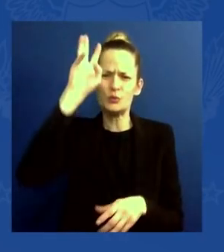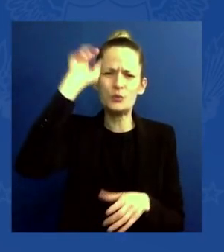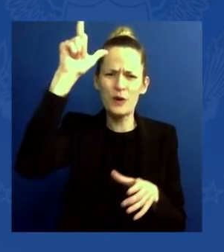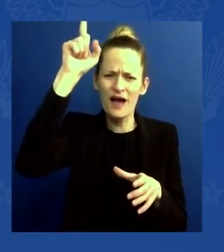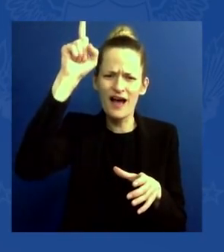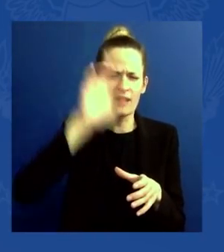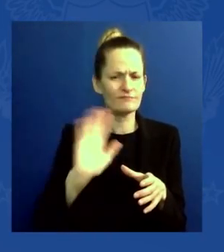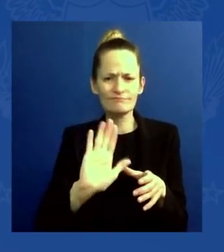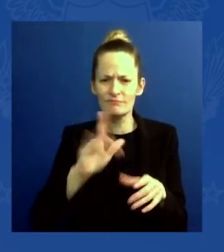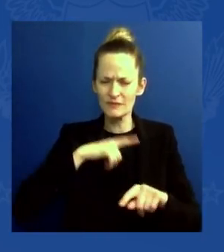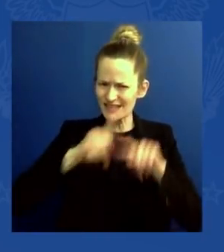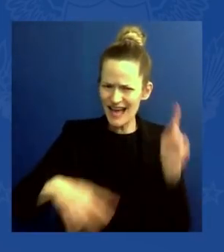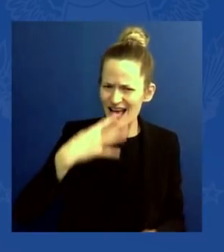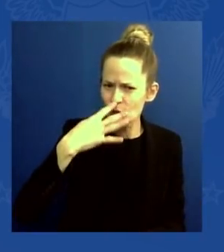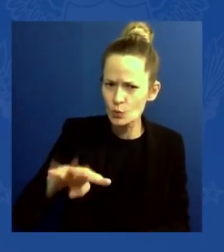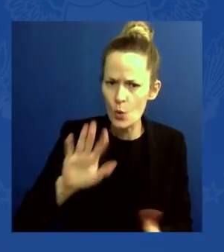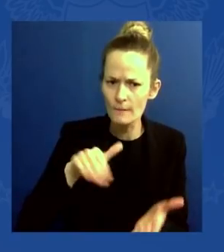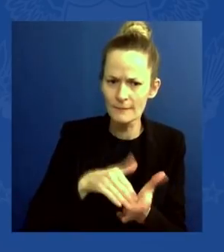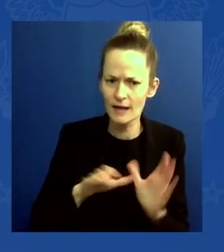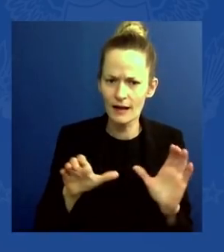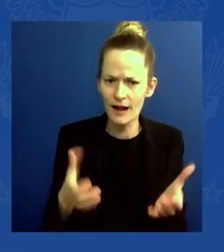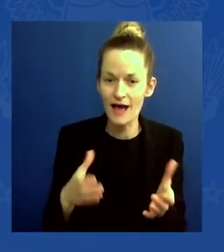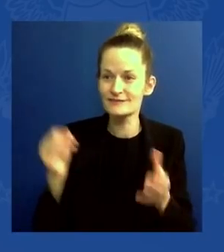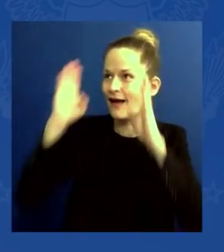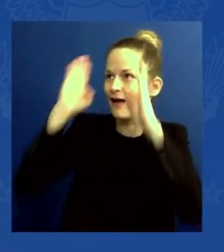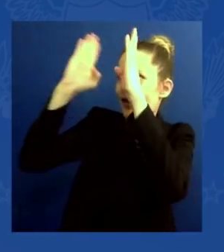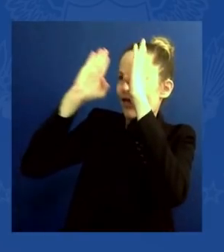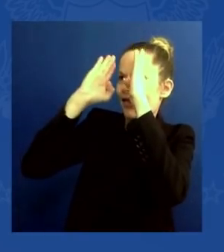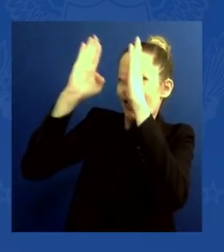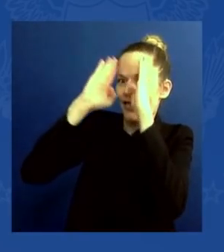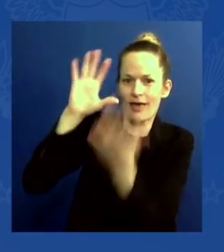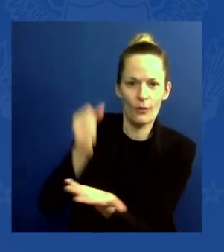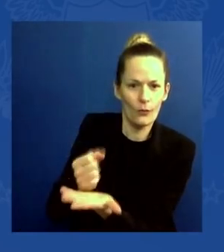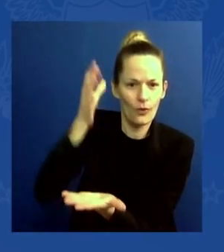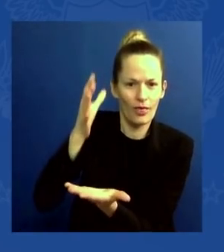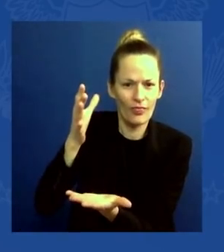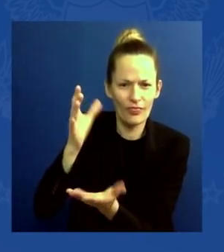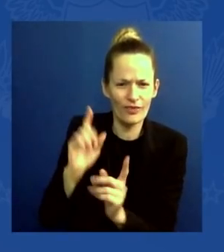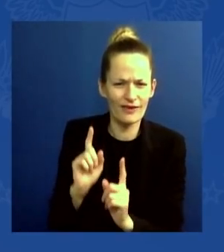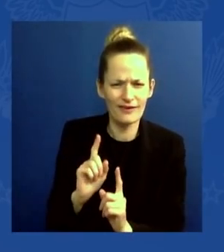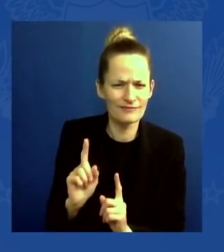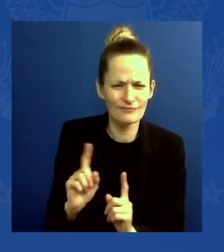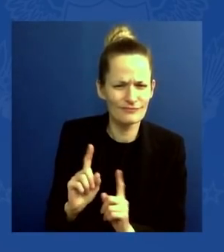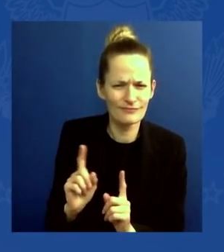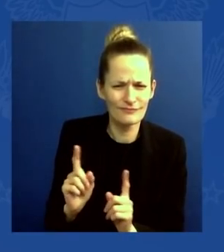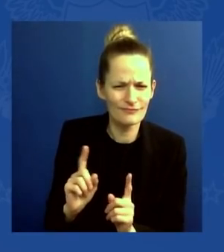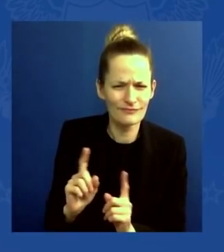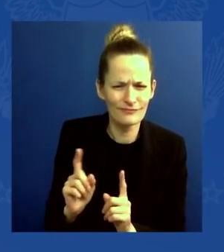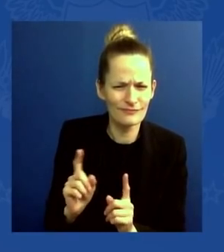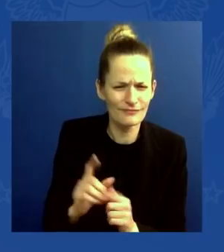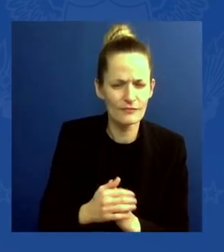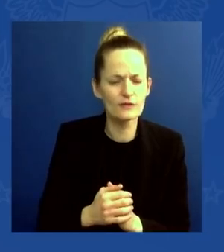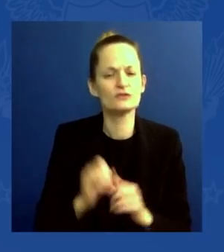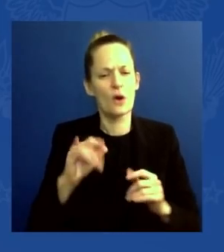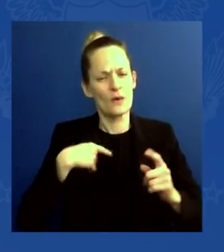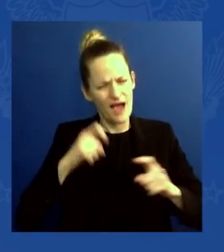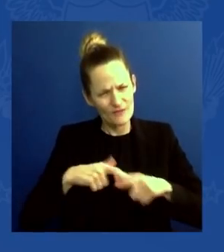And so, folks, there's an awful lot more to say about this. But today, I think, is a -- it's just been a good day.